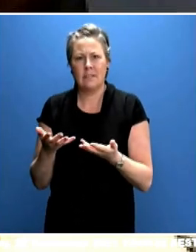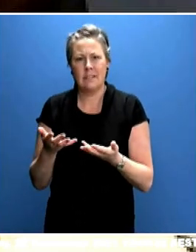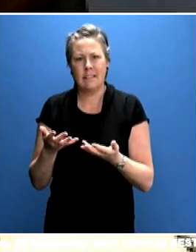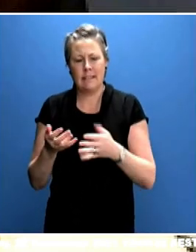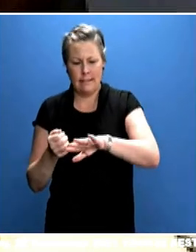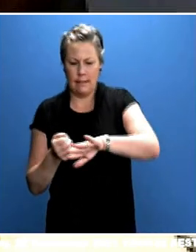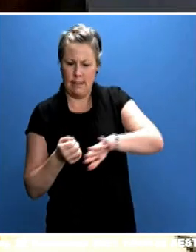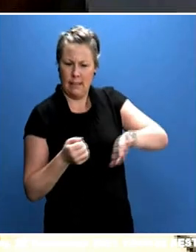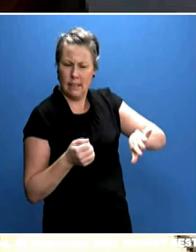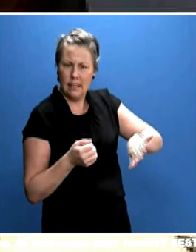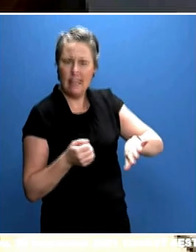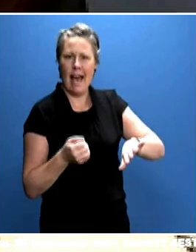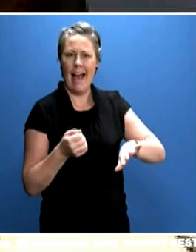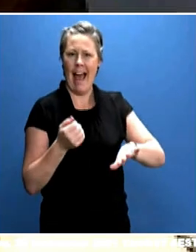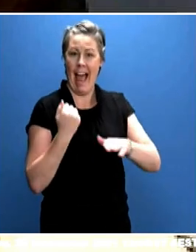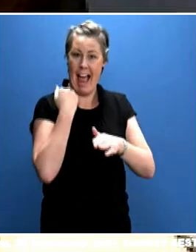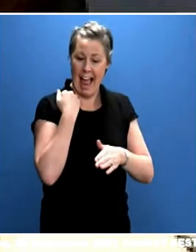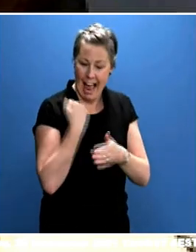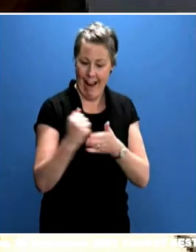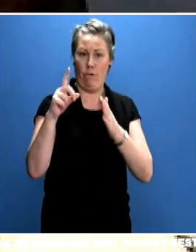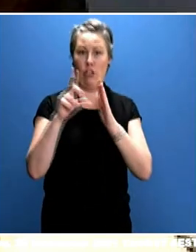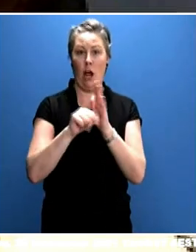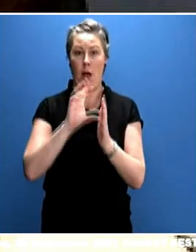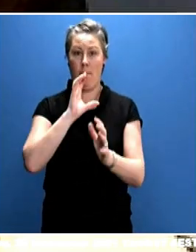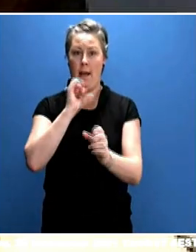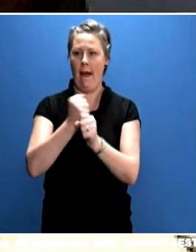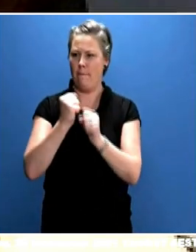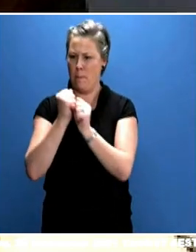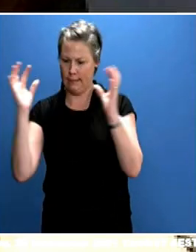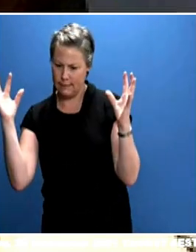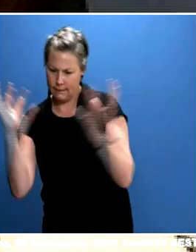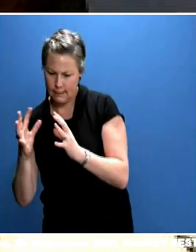centre of every single government decision that's made which impacts upon